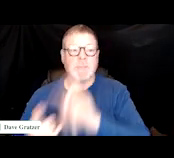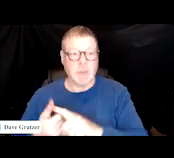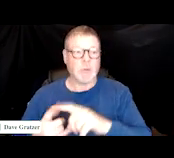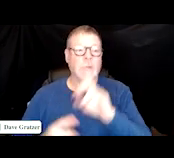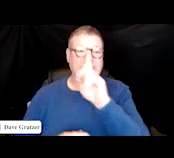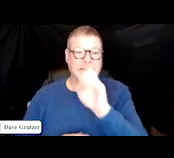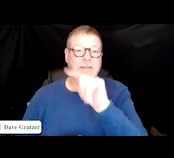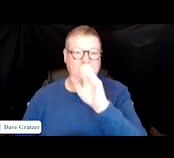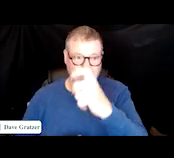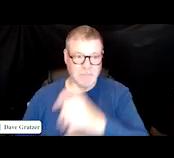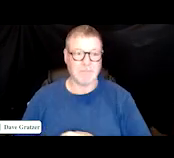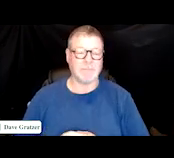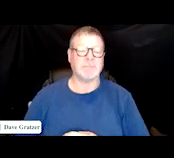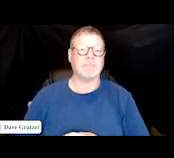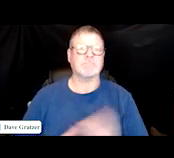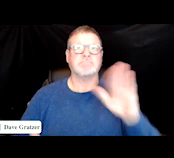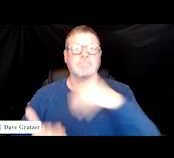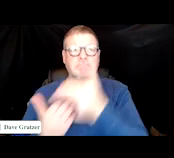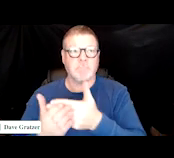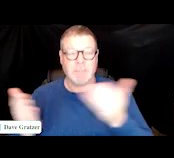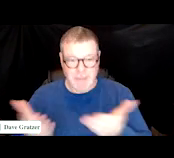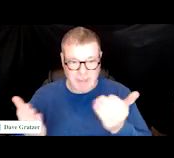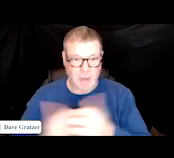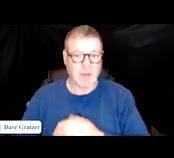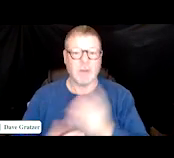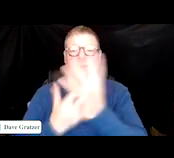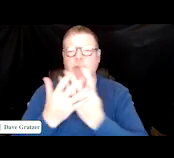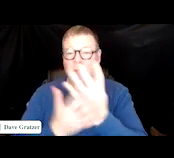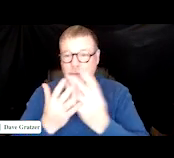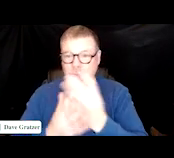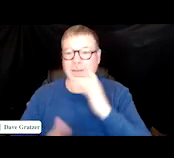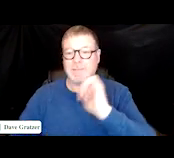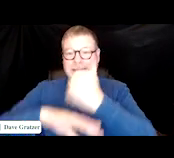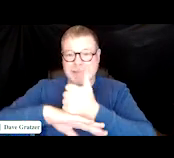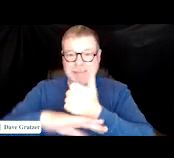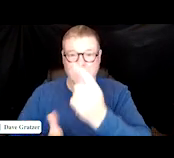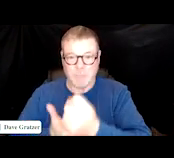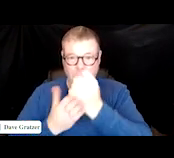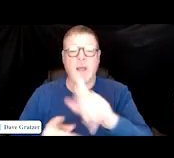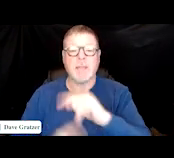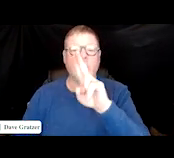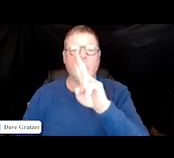We had him here, we had him screened and offered up to go to treatment, and then we Uber'd him to a detox